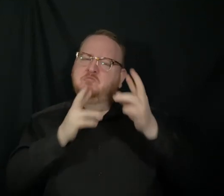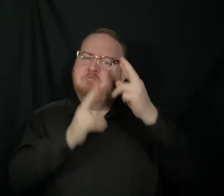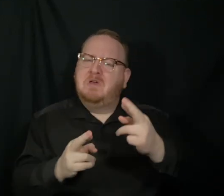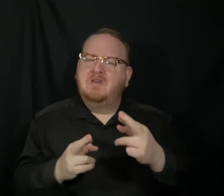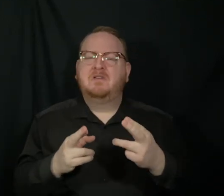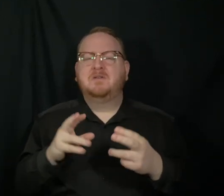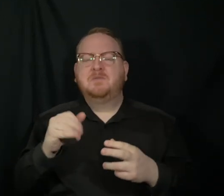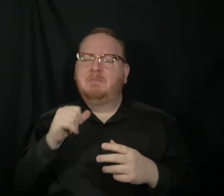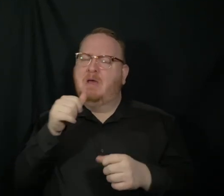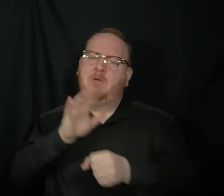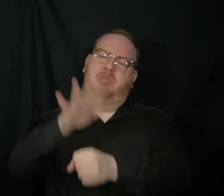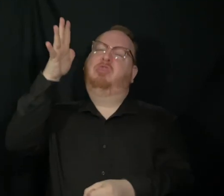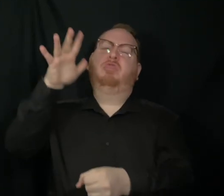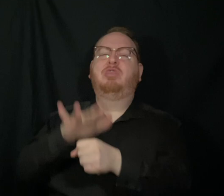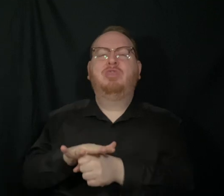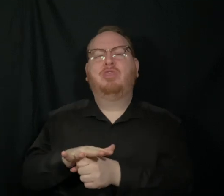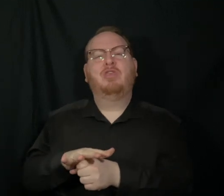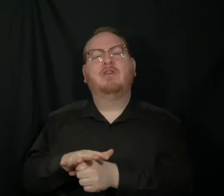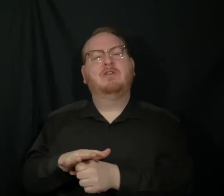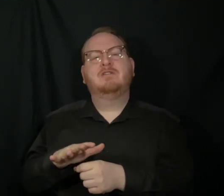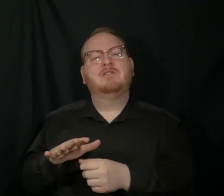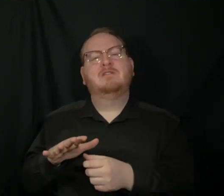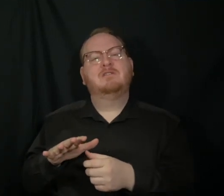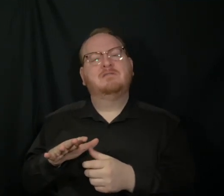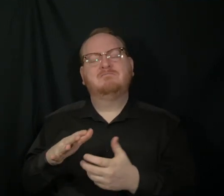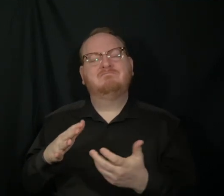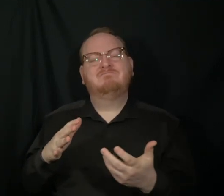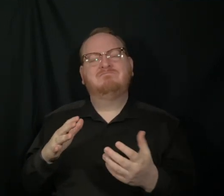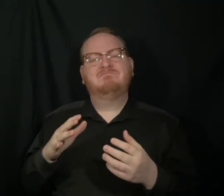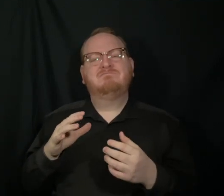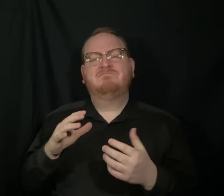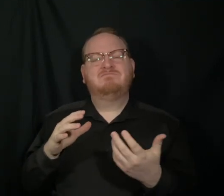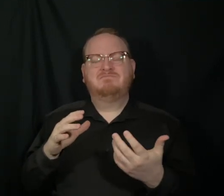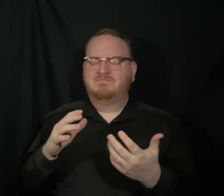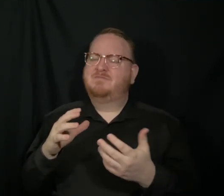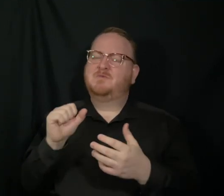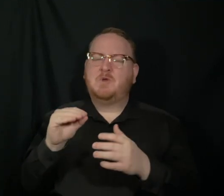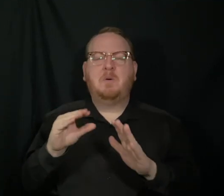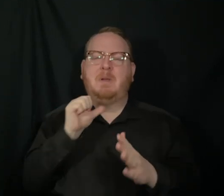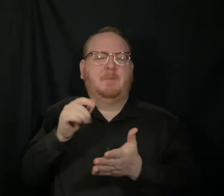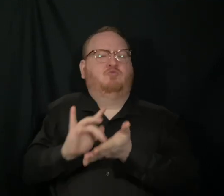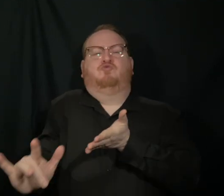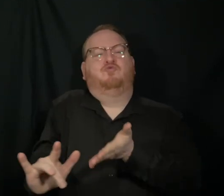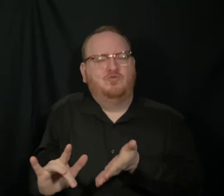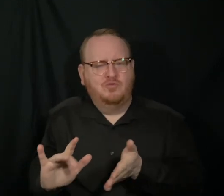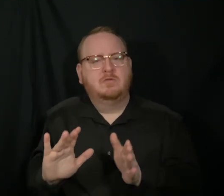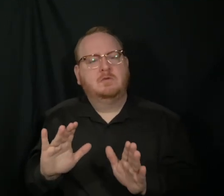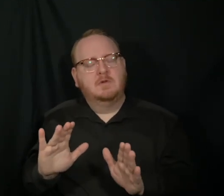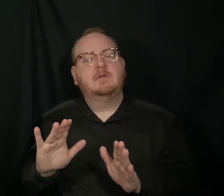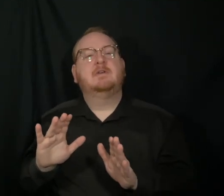kind of get the confidence I needed to in also drive that's